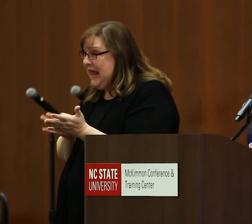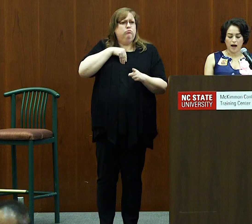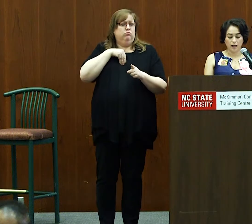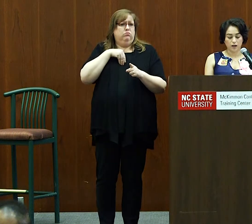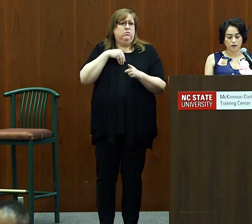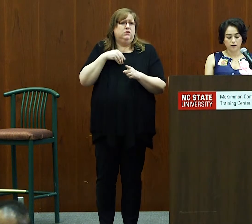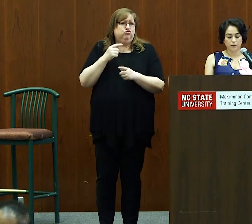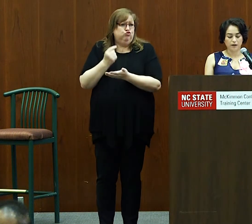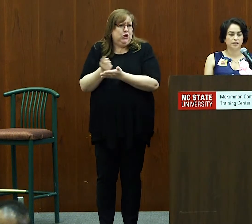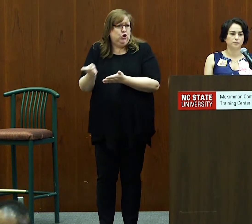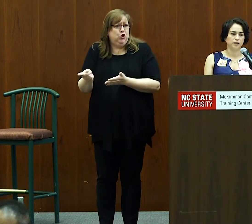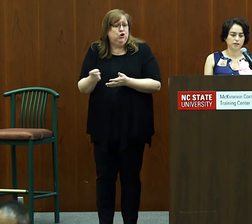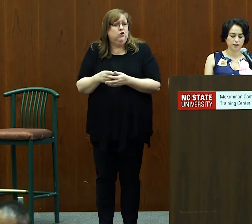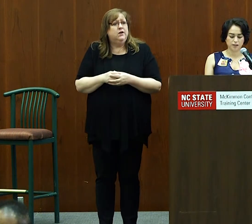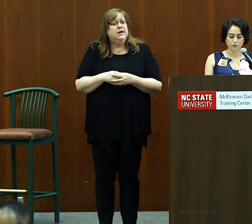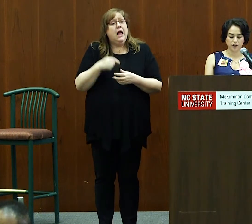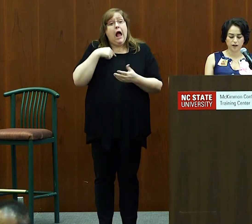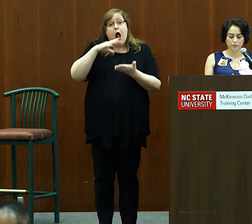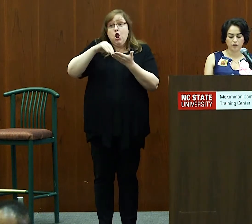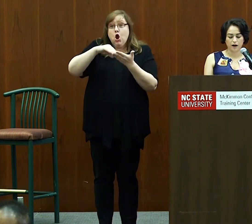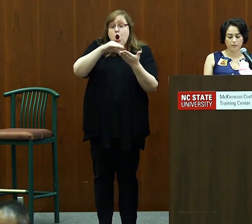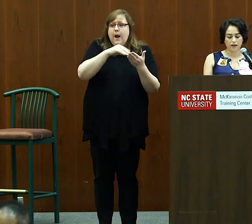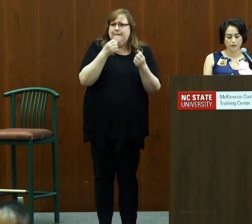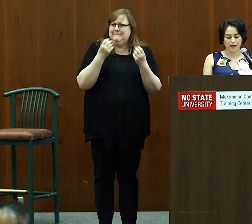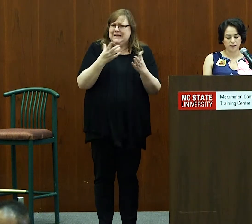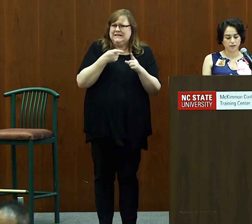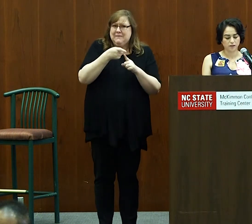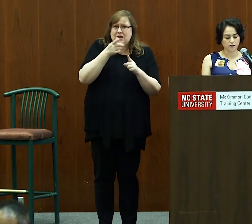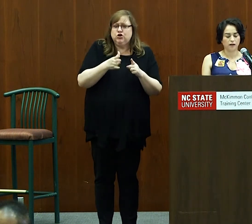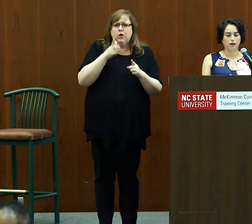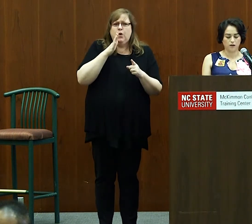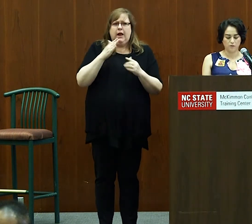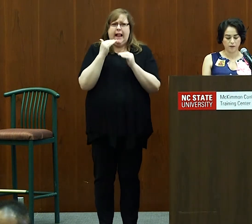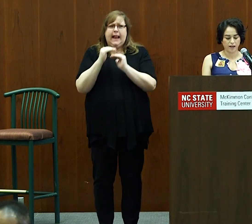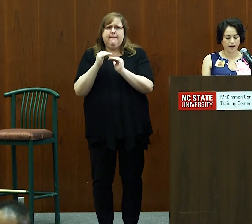I learned the many specialists put a limit on how many patients on Medicaid